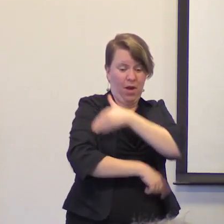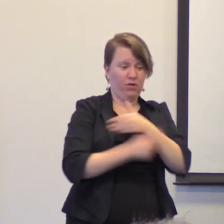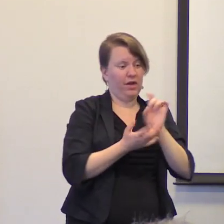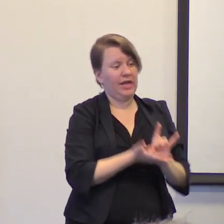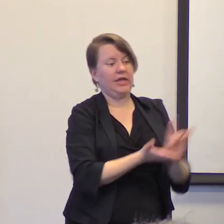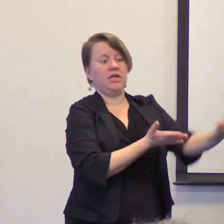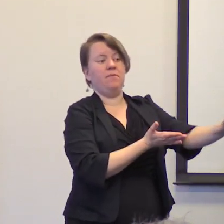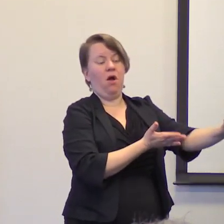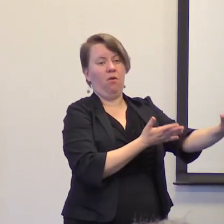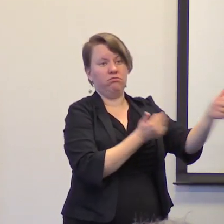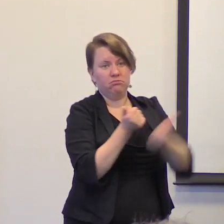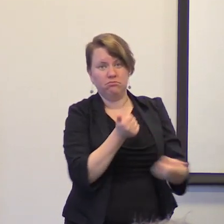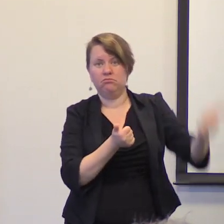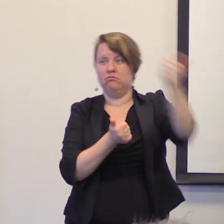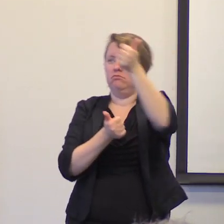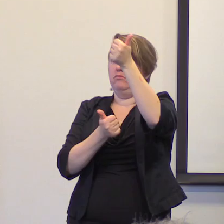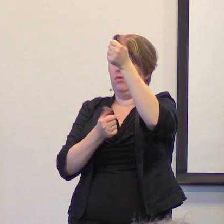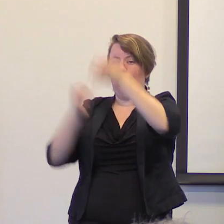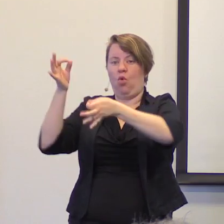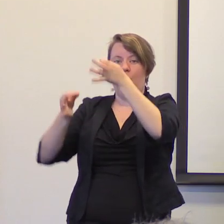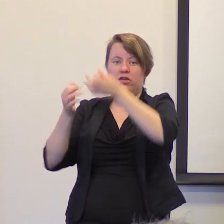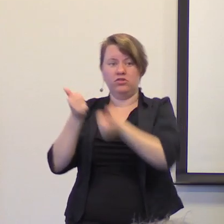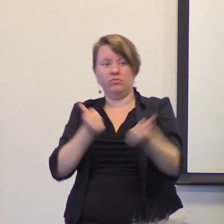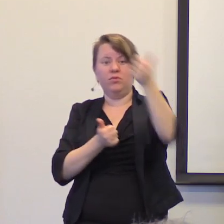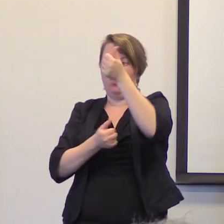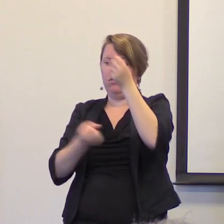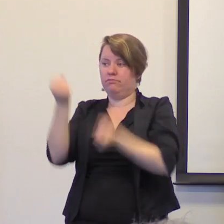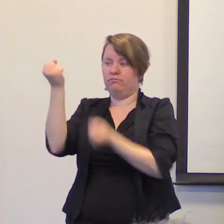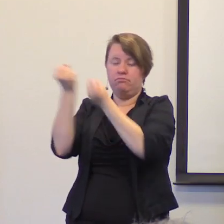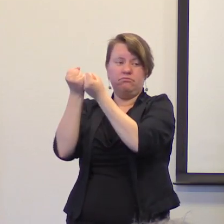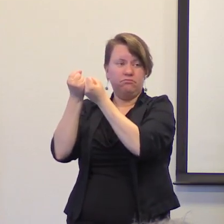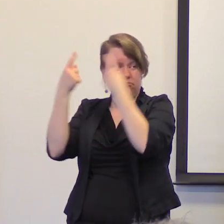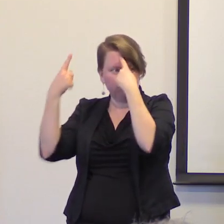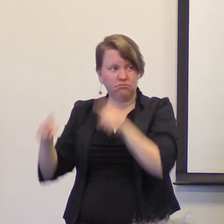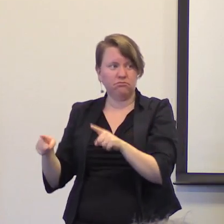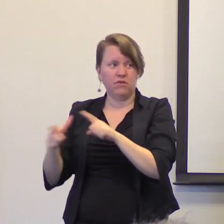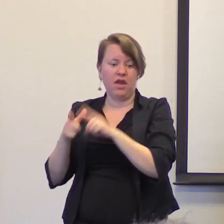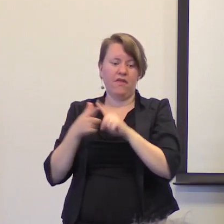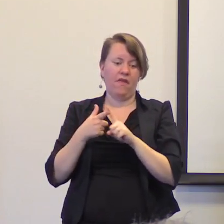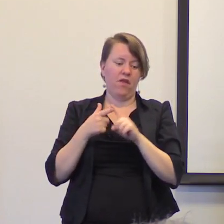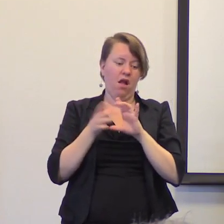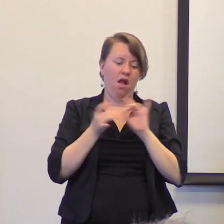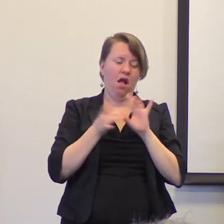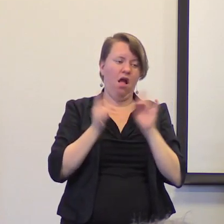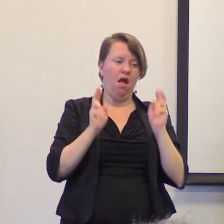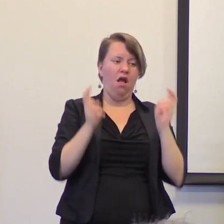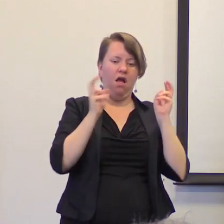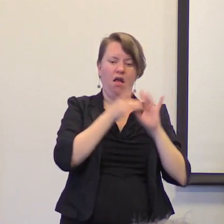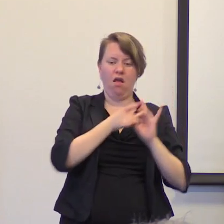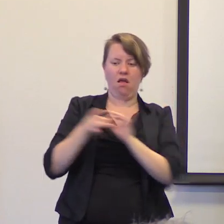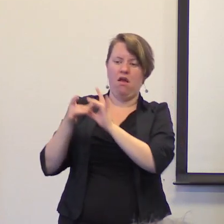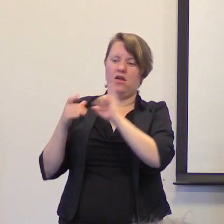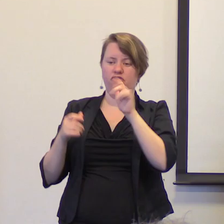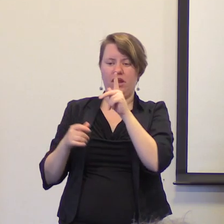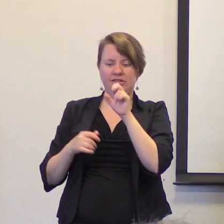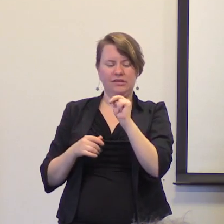to the Supreme Court, the Supreme Court ruled in their favor. There's a panoptical statement that's attributed to Jackson that he probably didn't say exactly,